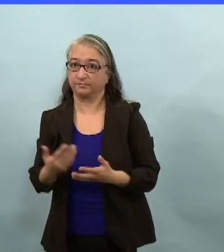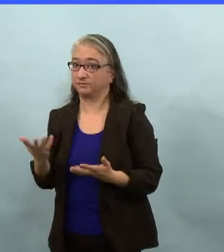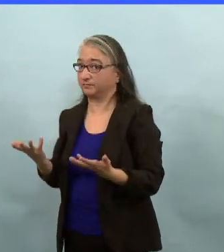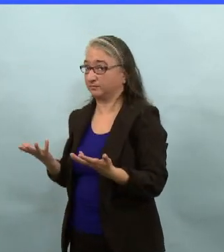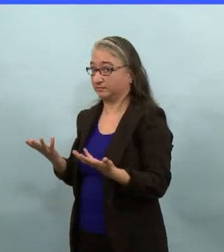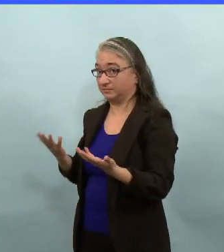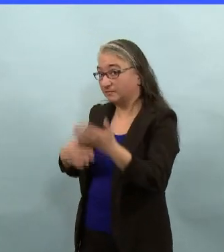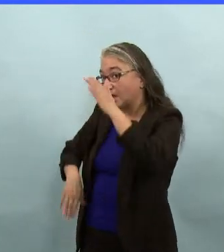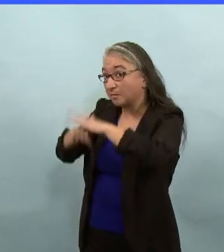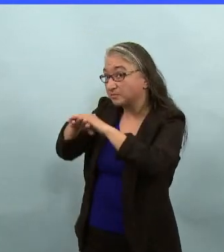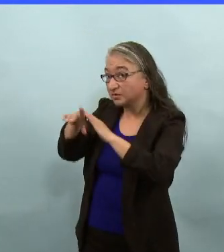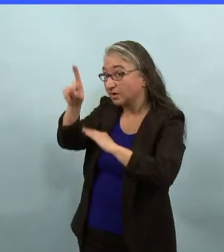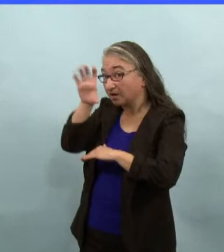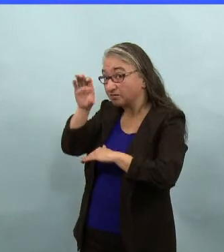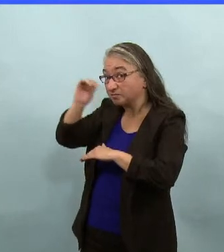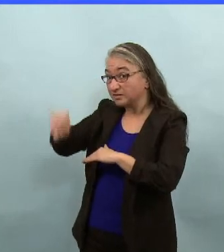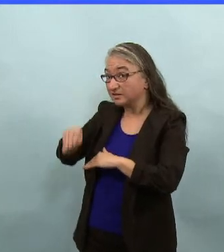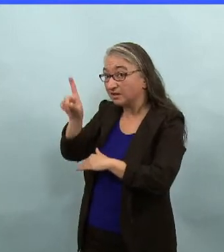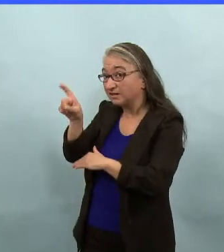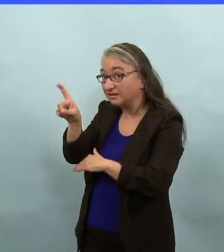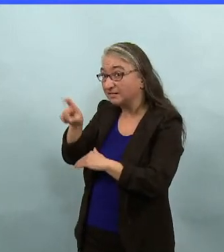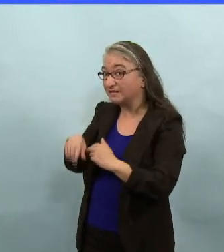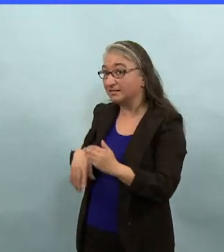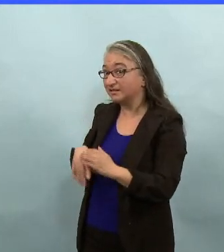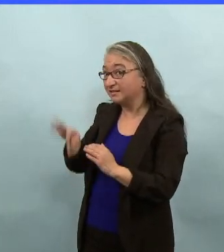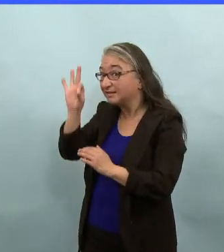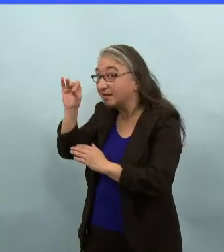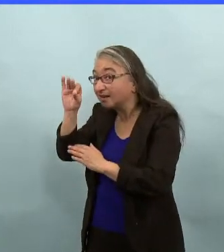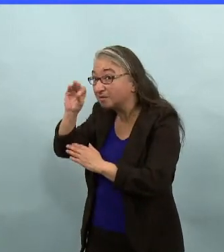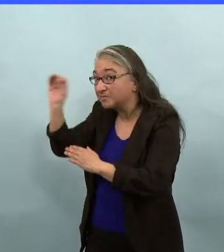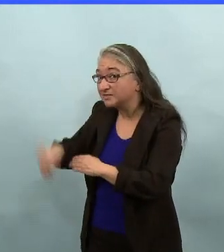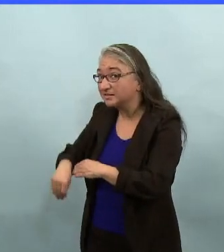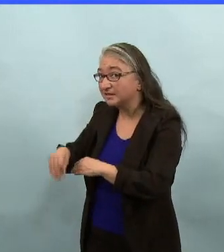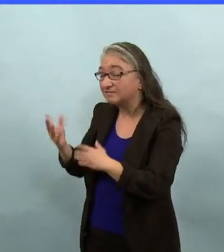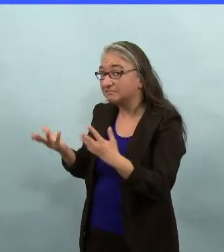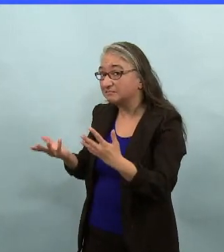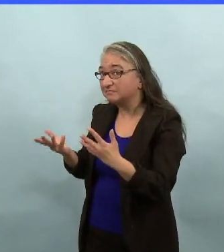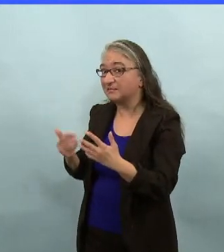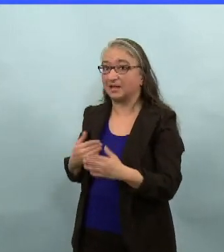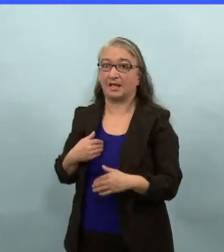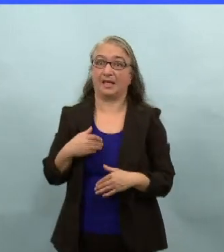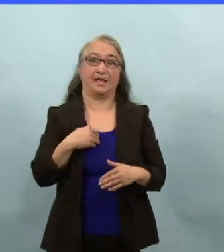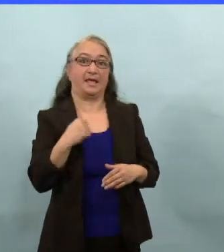are are we at overnight i i won't guess i think it's it's best that shared health provide the